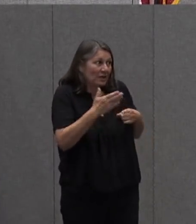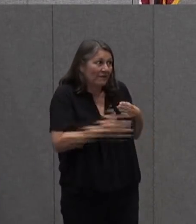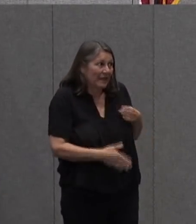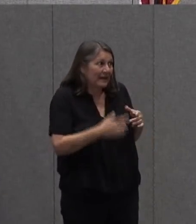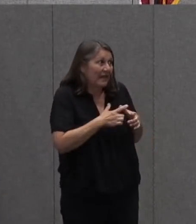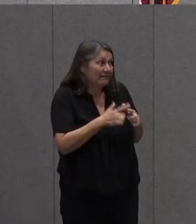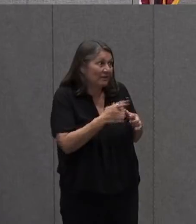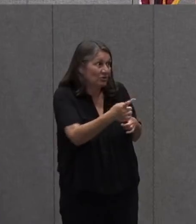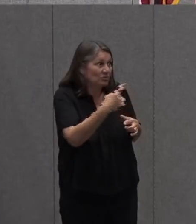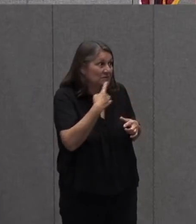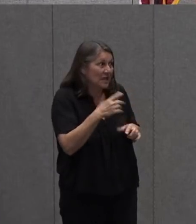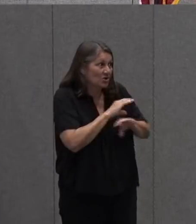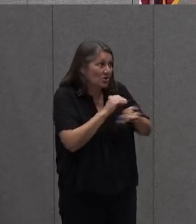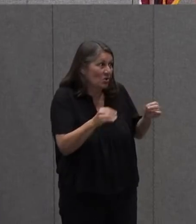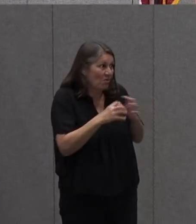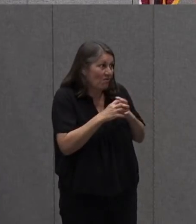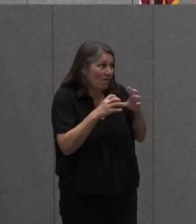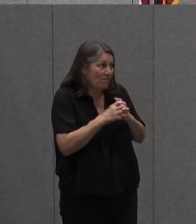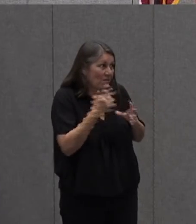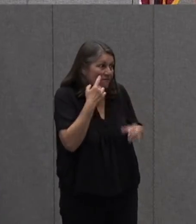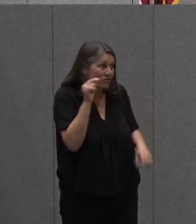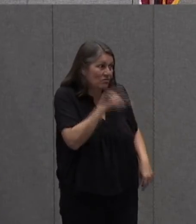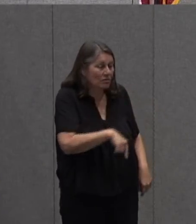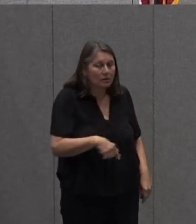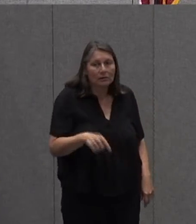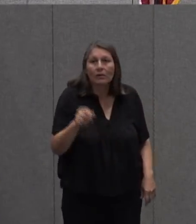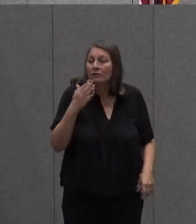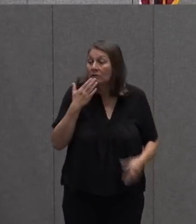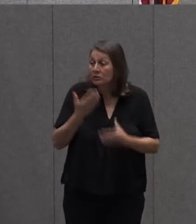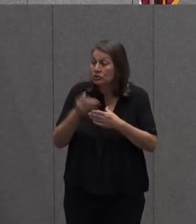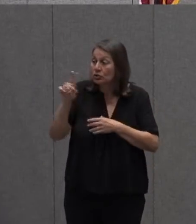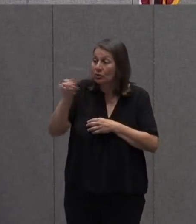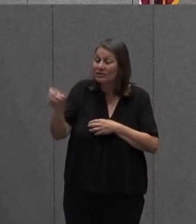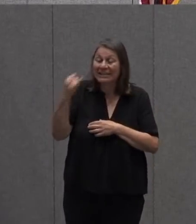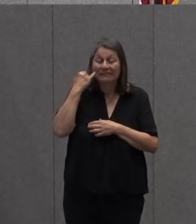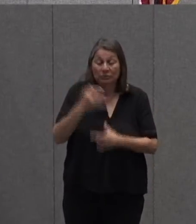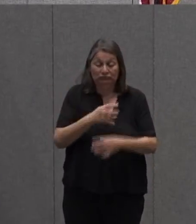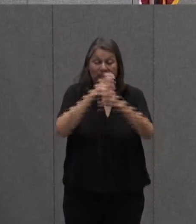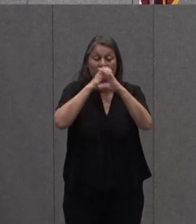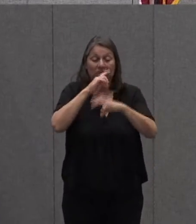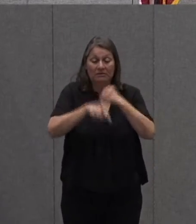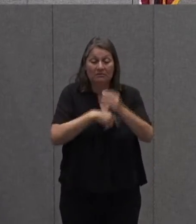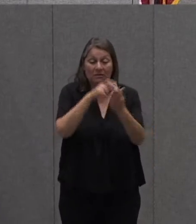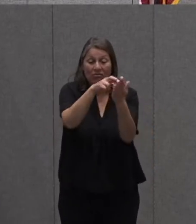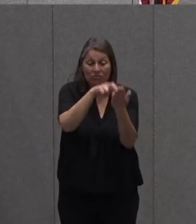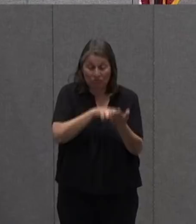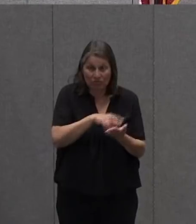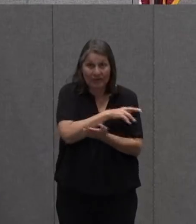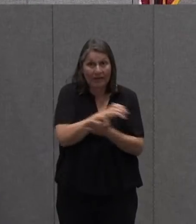It's a good question. Maybe if we were being super strict about the rules, and we're playing it another day.